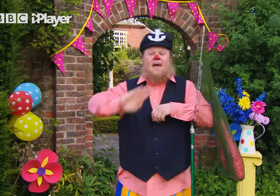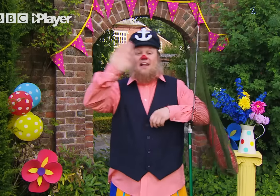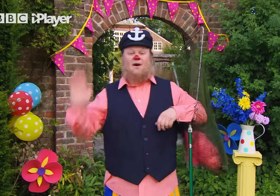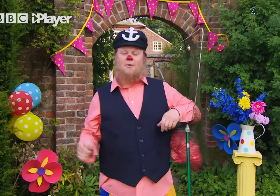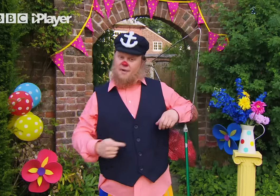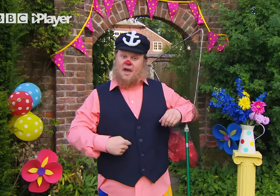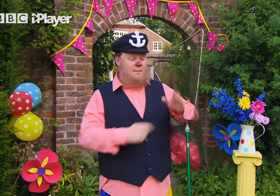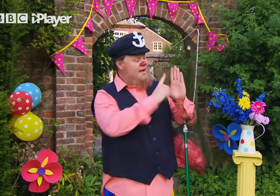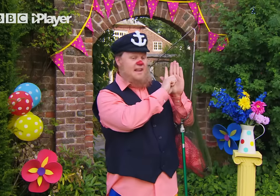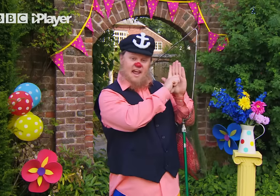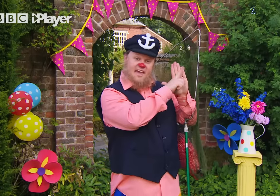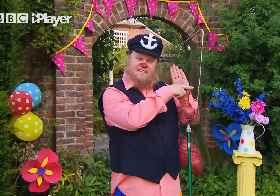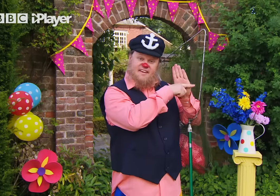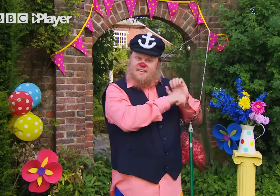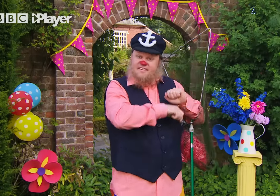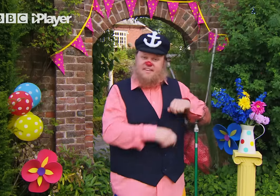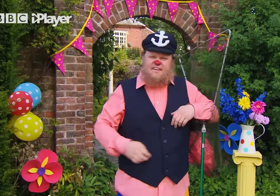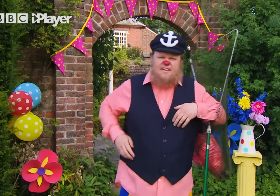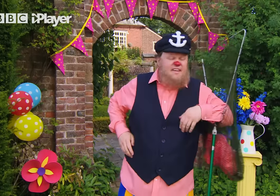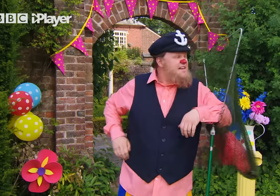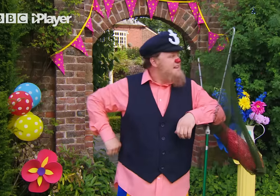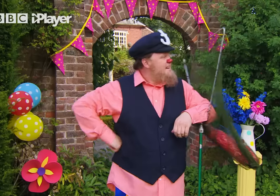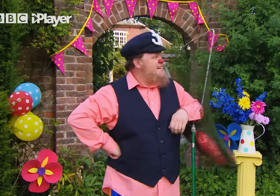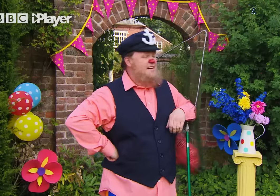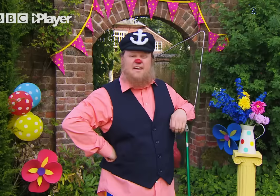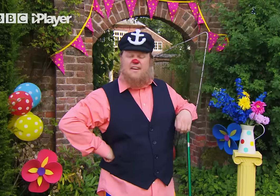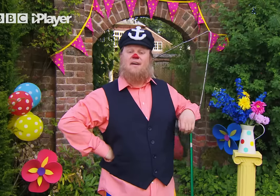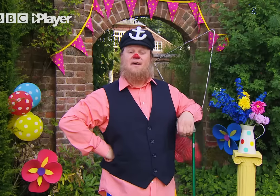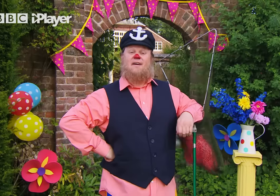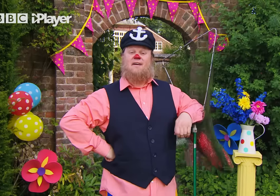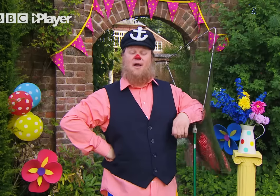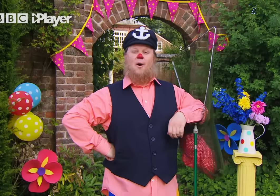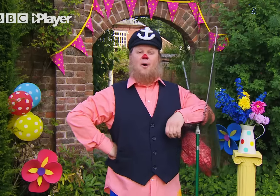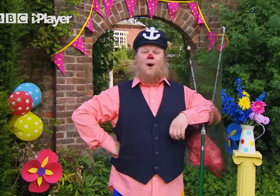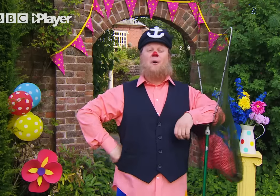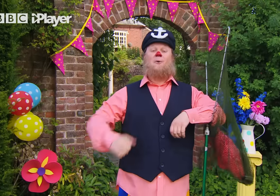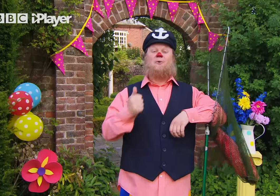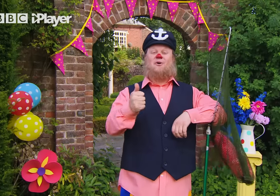hello am i late no you're just in time for the birthday party oh